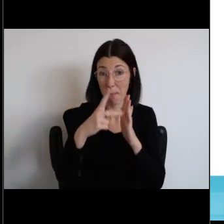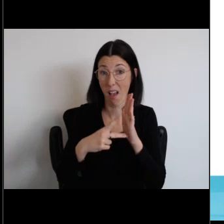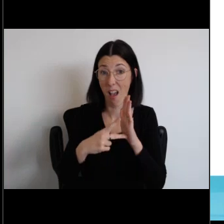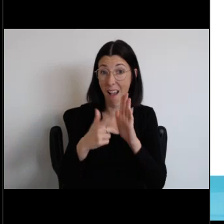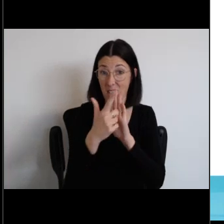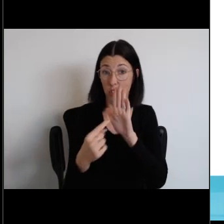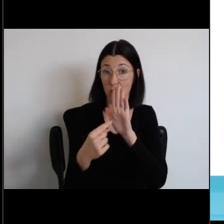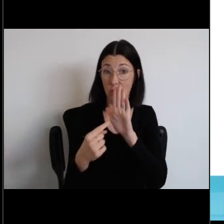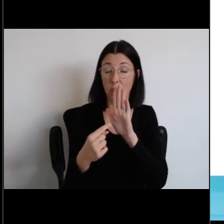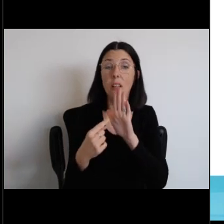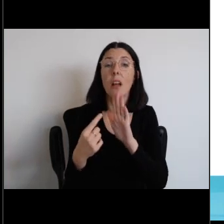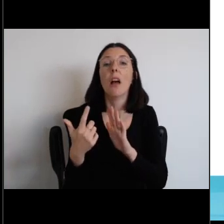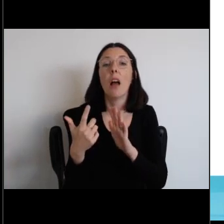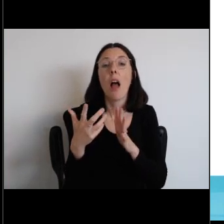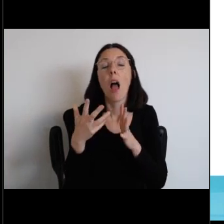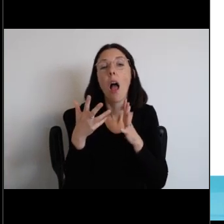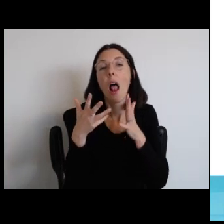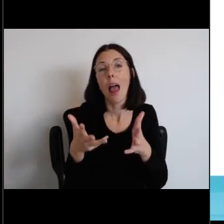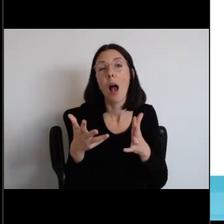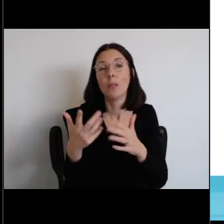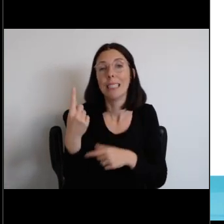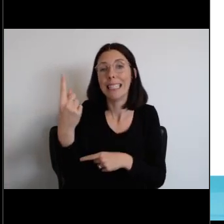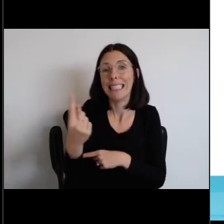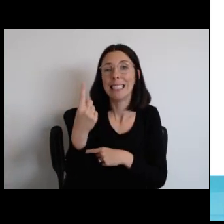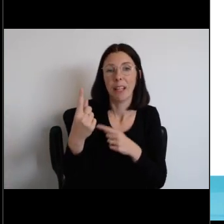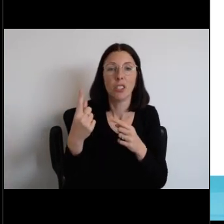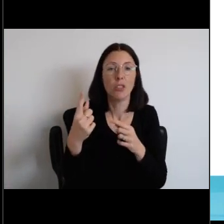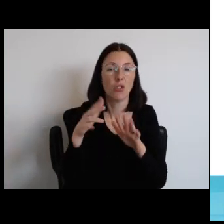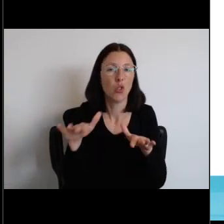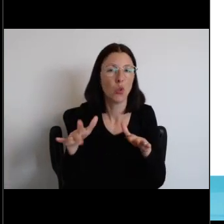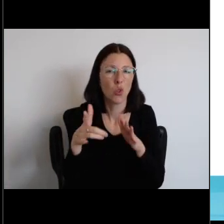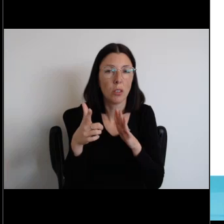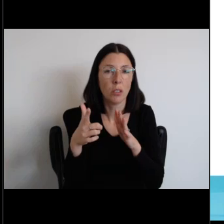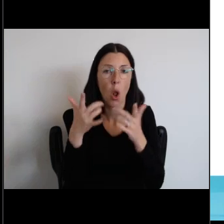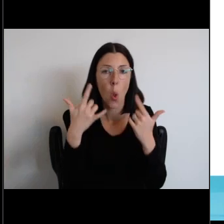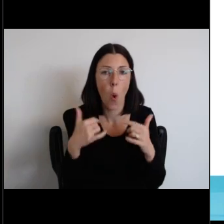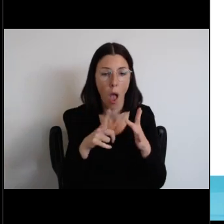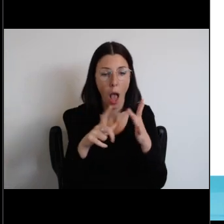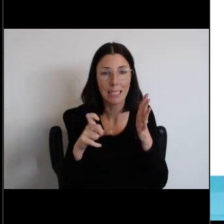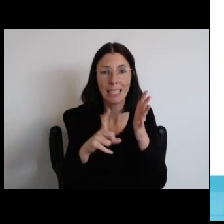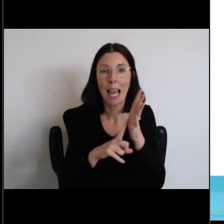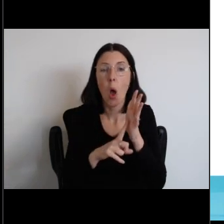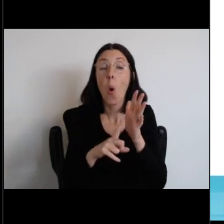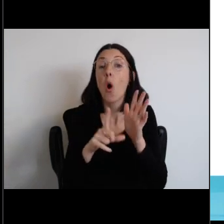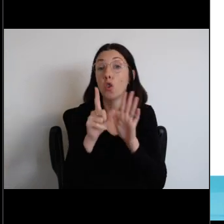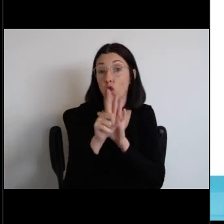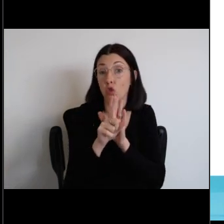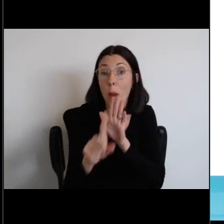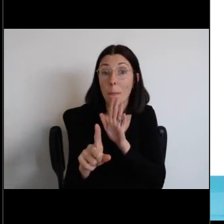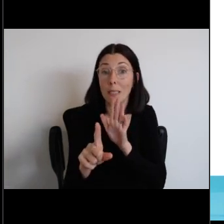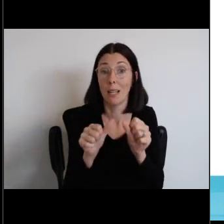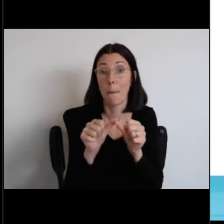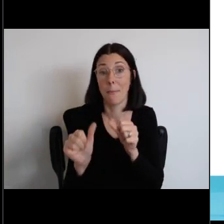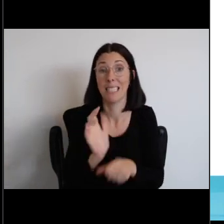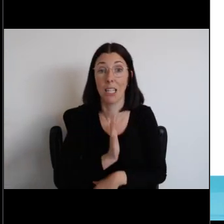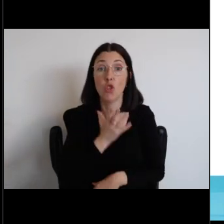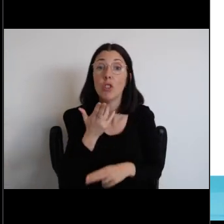children's lawyer to represent the best interest of the children in those proceedings that is